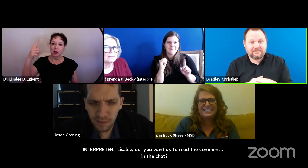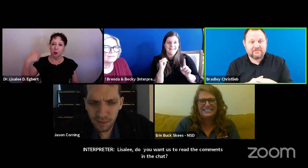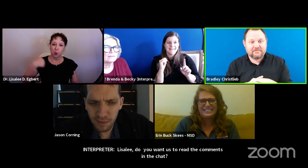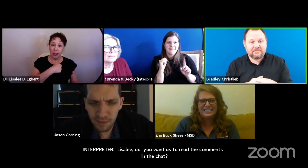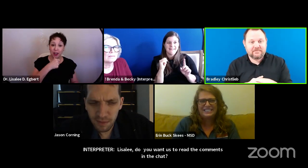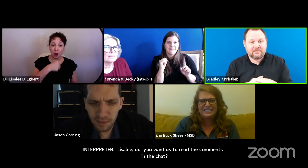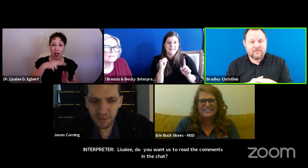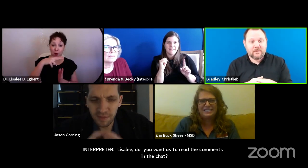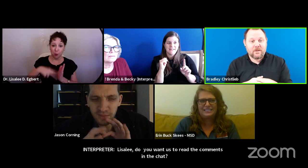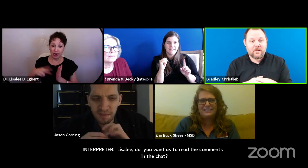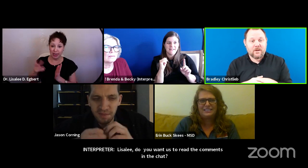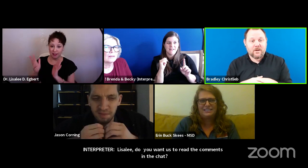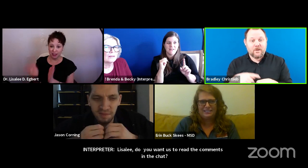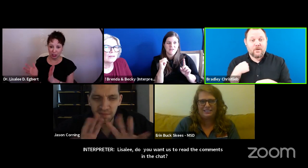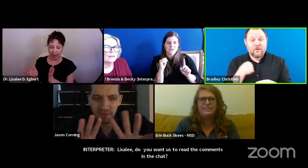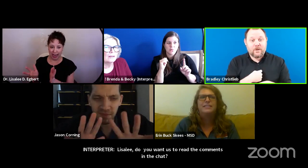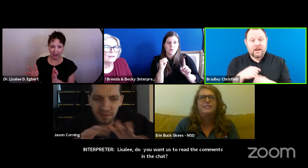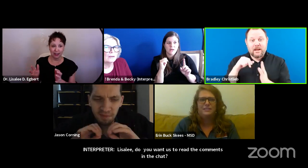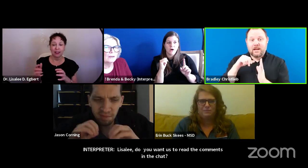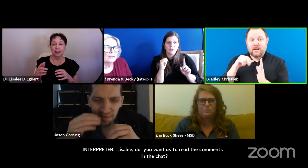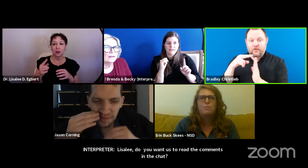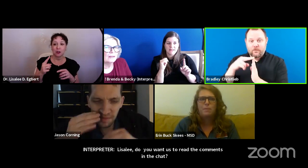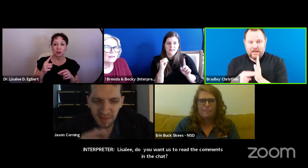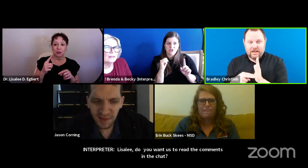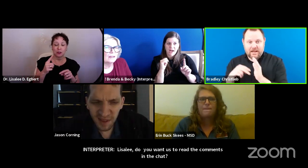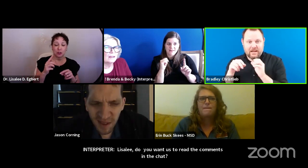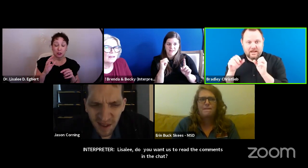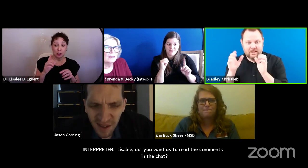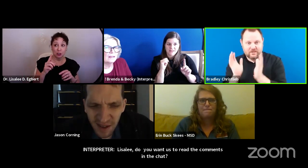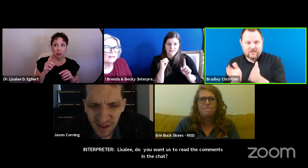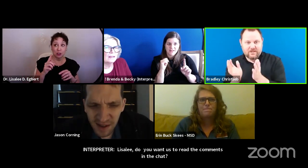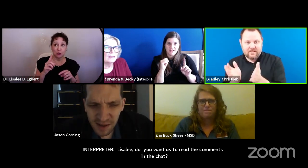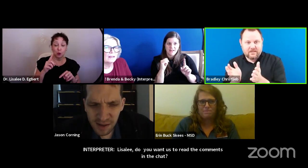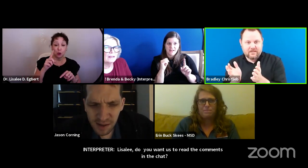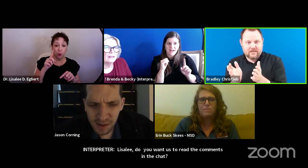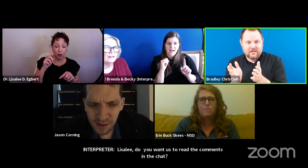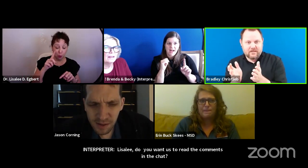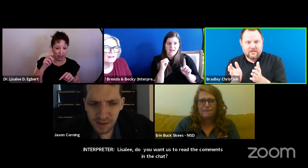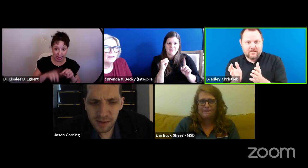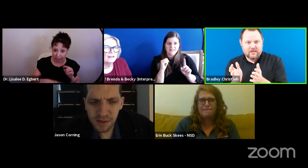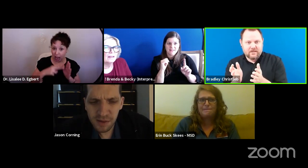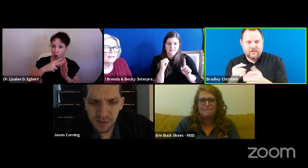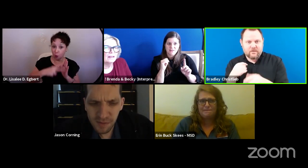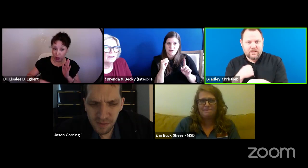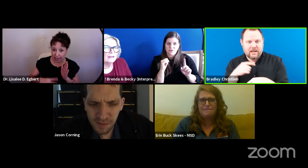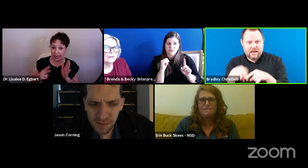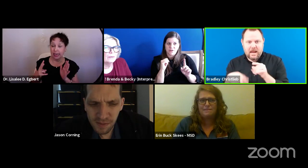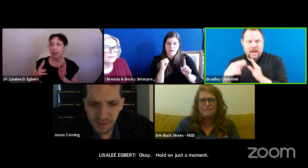Okay. So we are reading the chat.